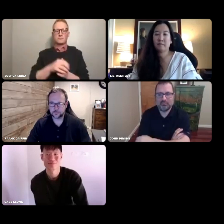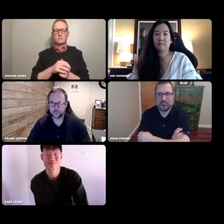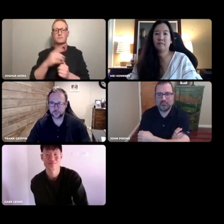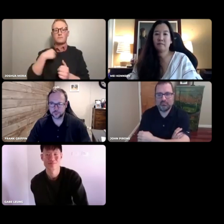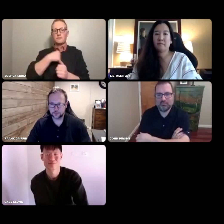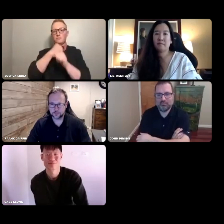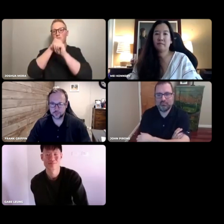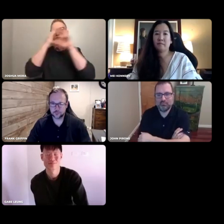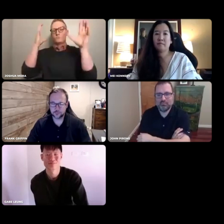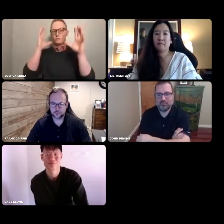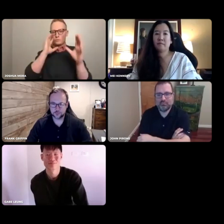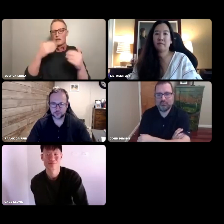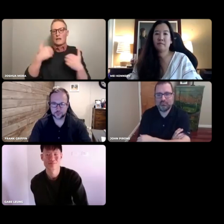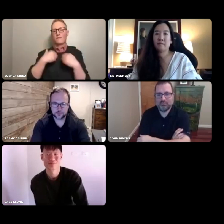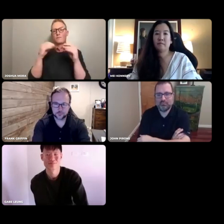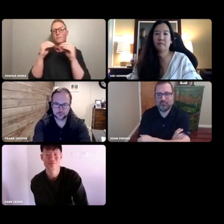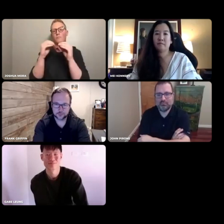It's an immediate shift in our lives.